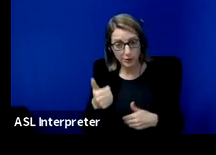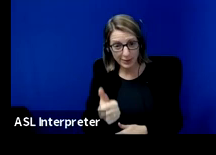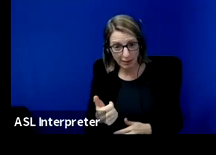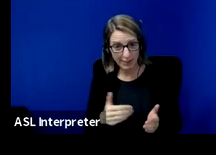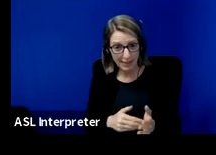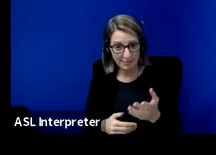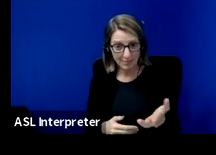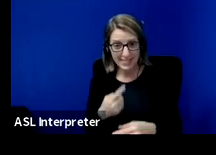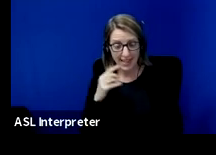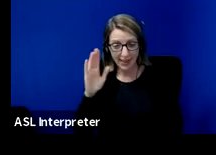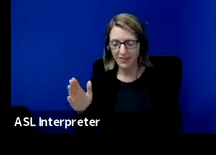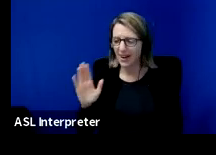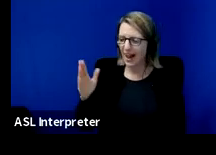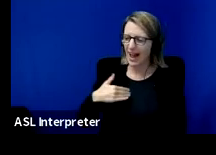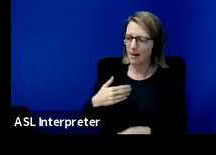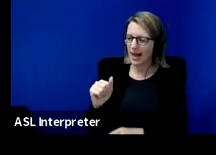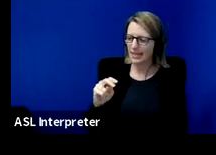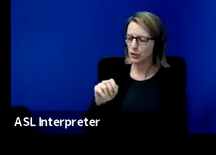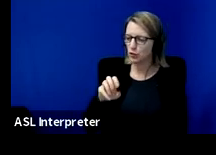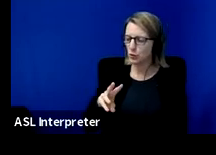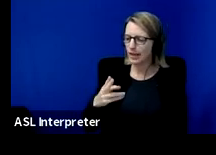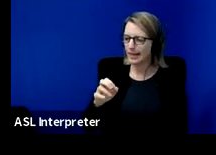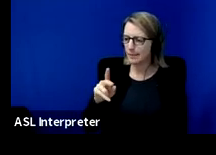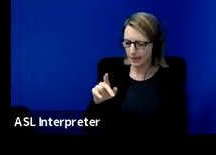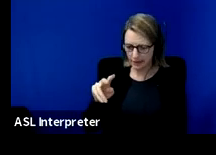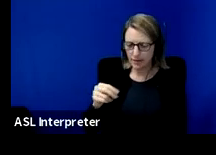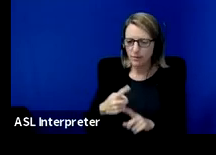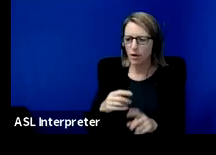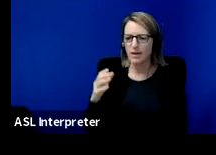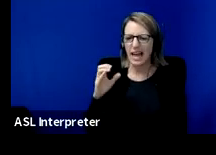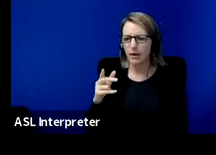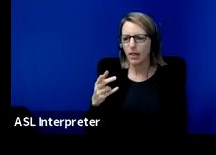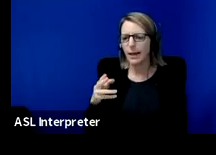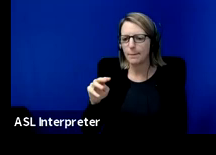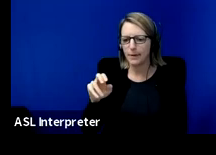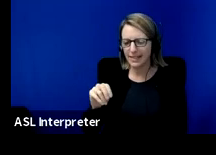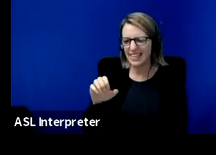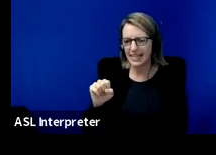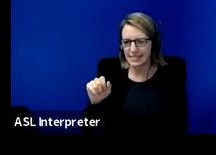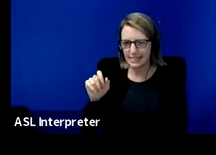ESD 113 - Andrew Hickman: There, I'm Andrew Hickman, I'm from Capital Region ESC 113 and looking forward to working with you today.